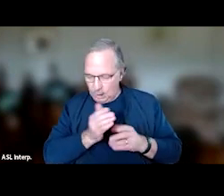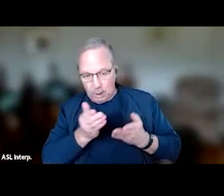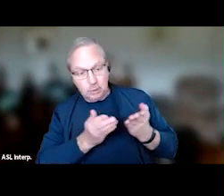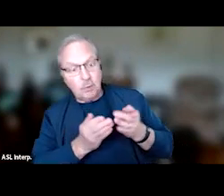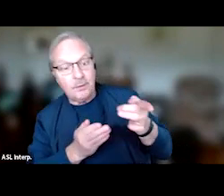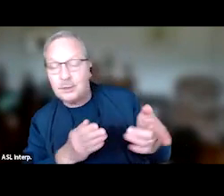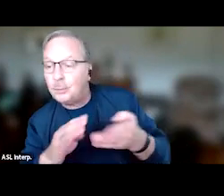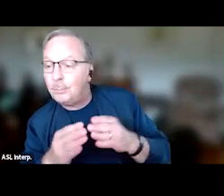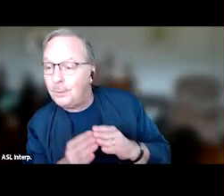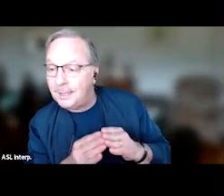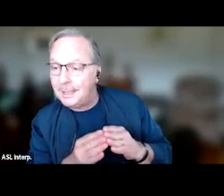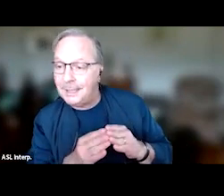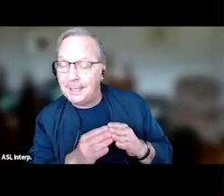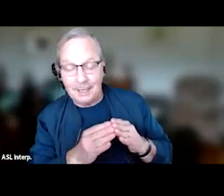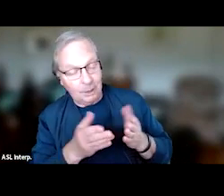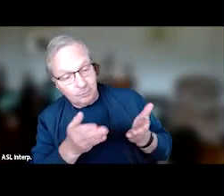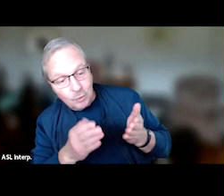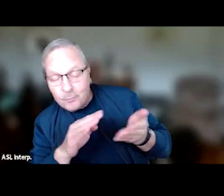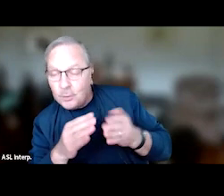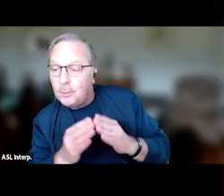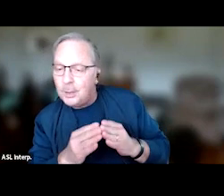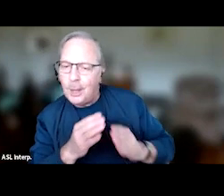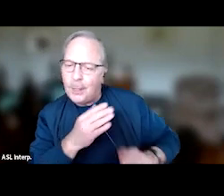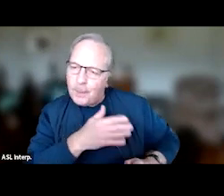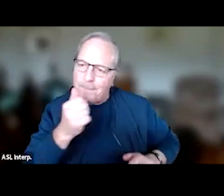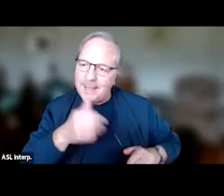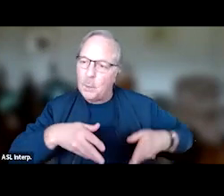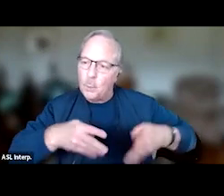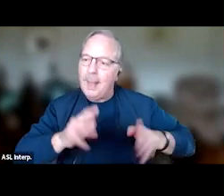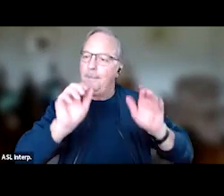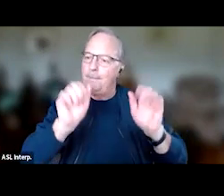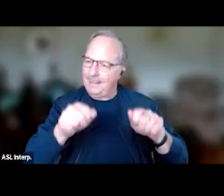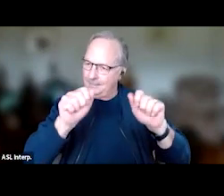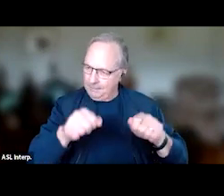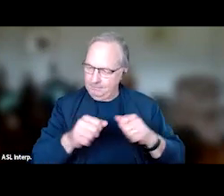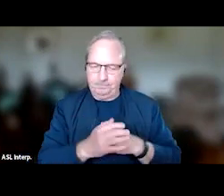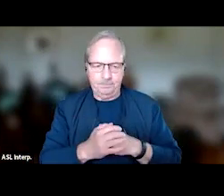and to serve the community in the best way possible. By the end of this presentation,